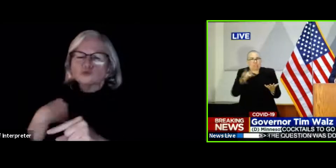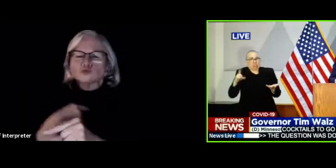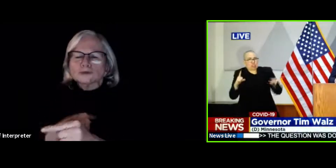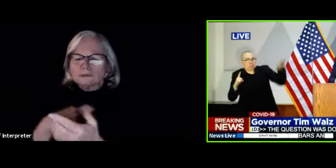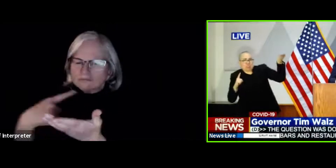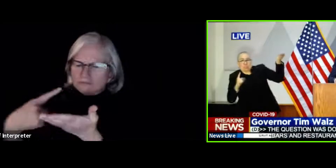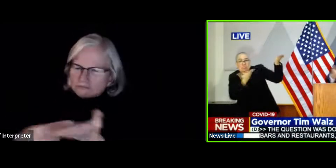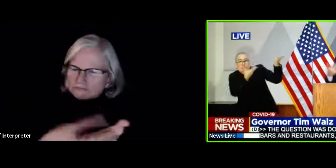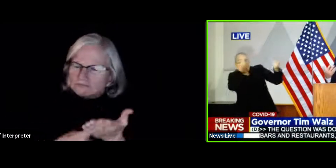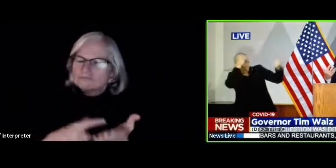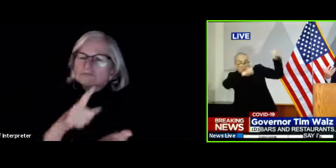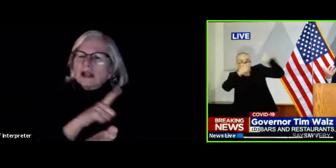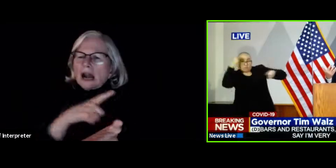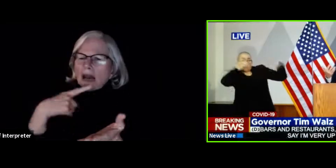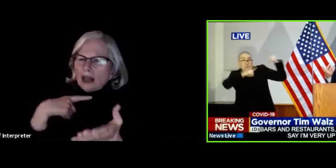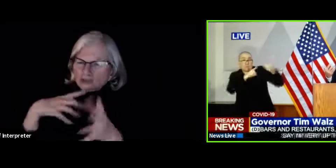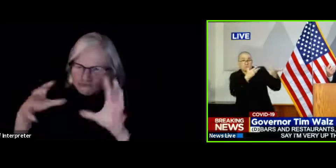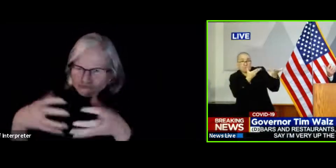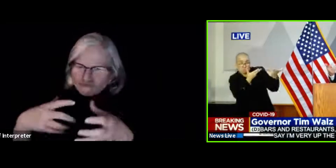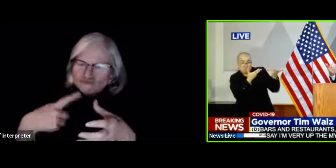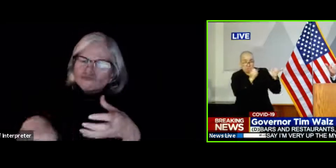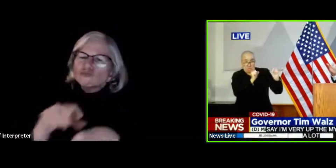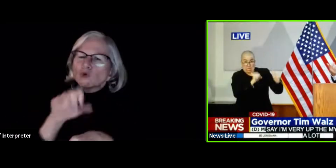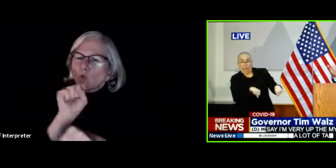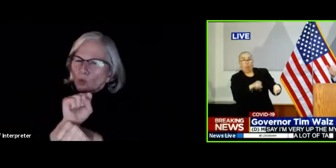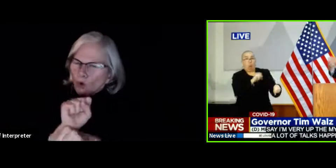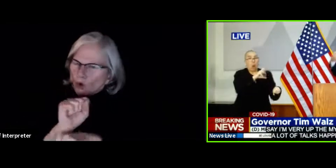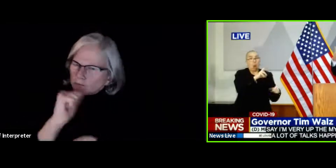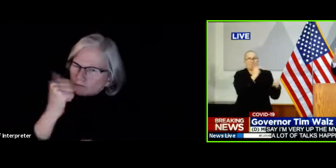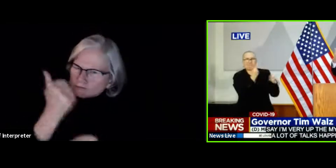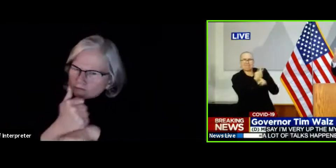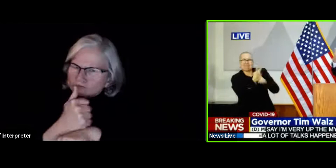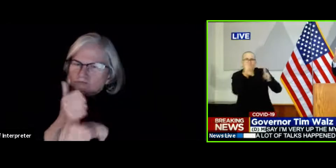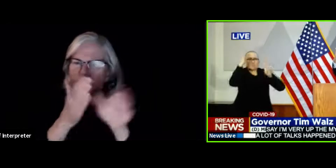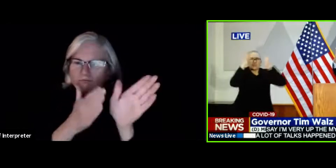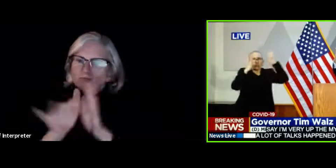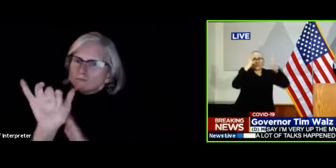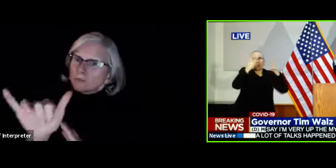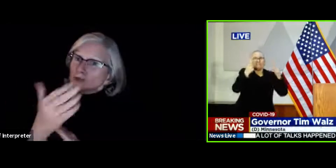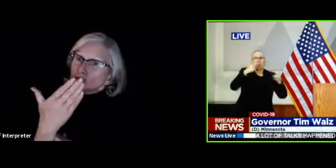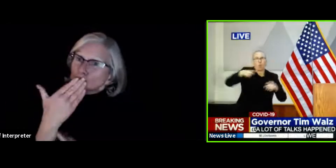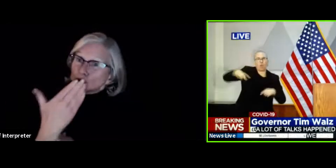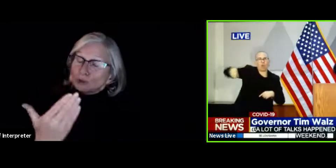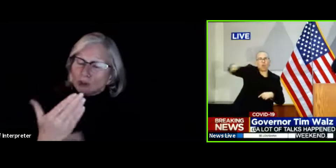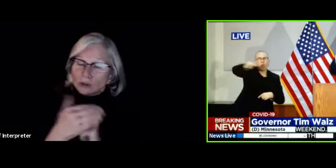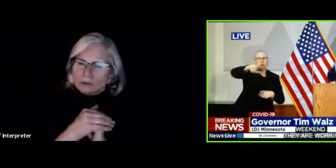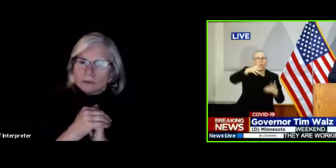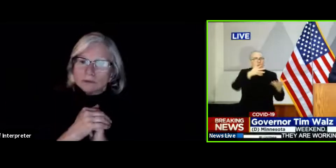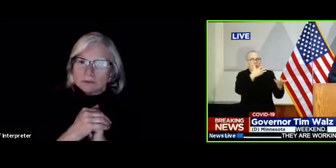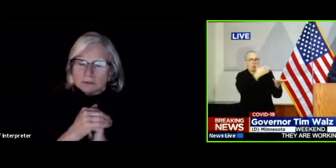WORKING ON COMPETING PLANS, WHICH IS GOOD, TAKE THE BEST IDEAS FROM ALL PEOPLE PUT THAT INTO A PLAN, MOVER THAT